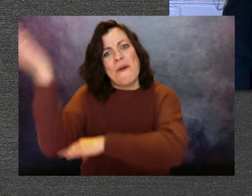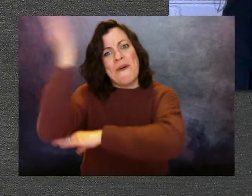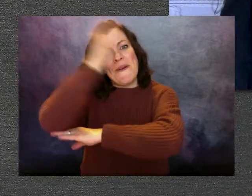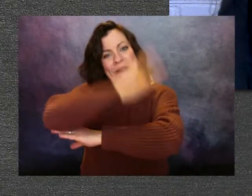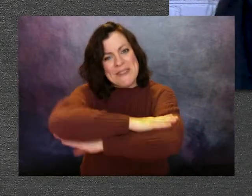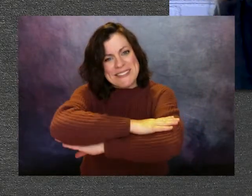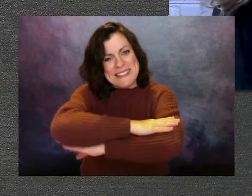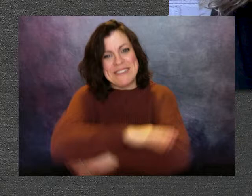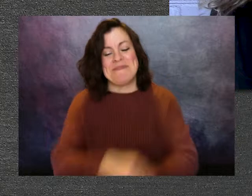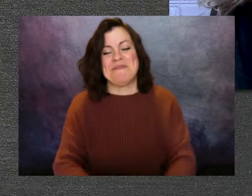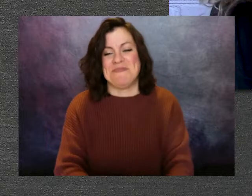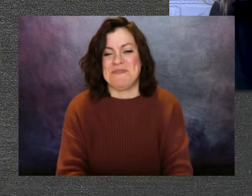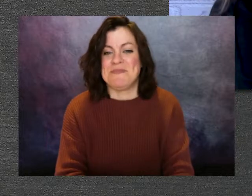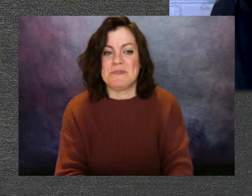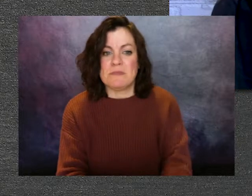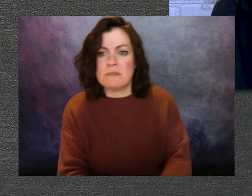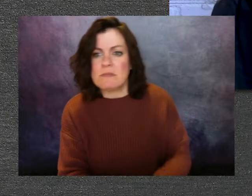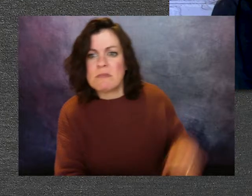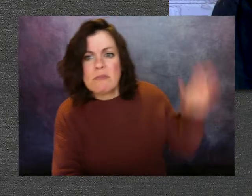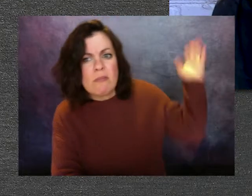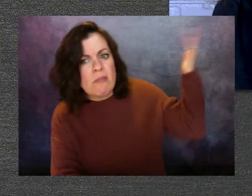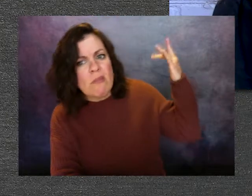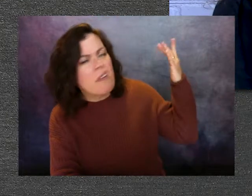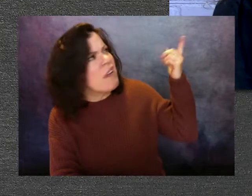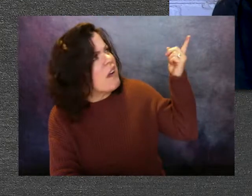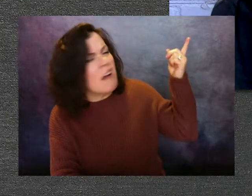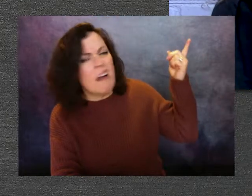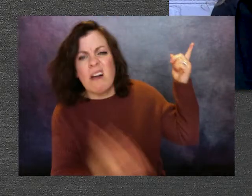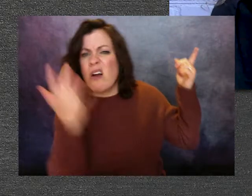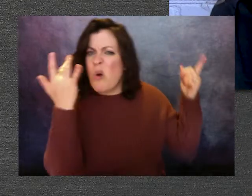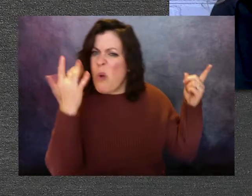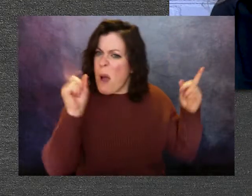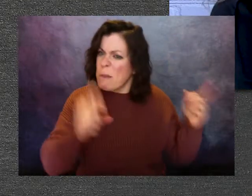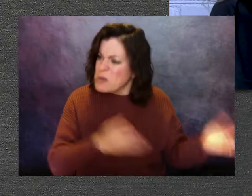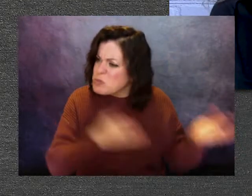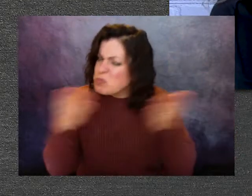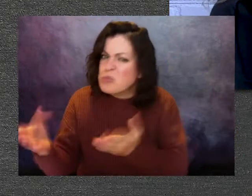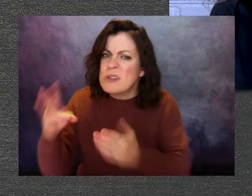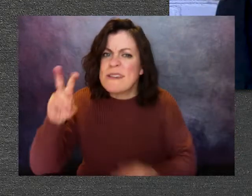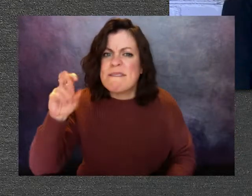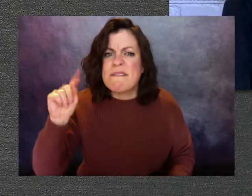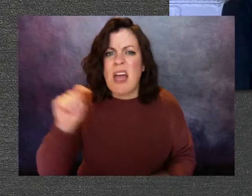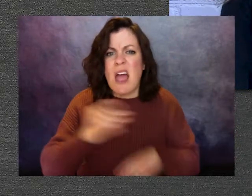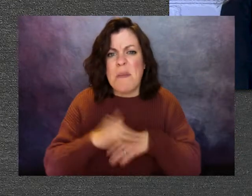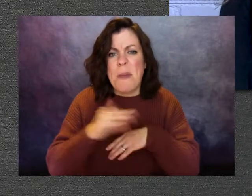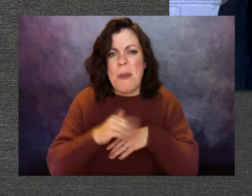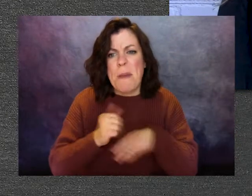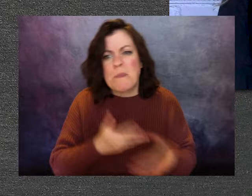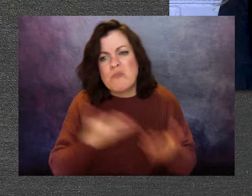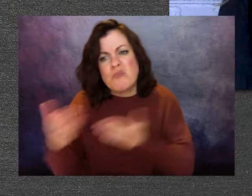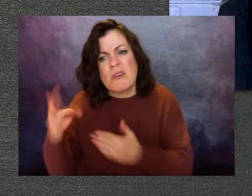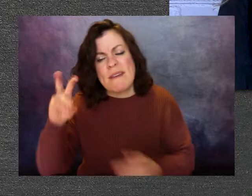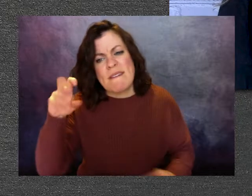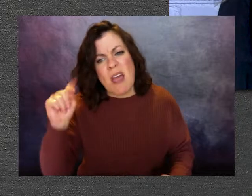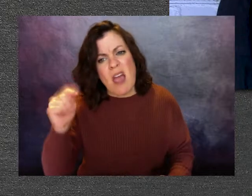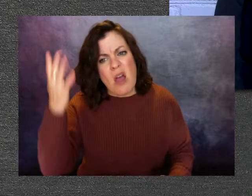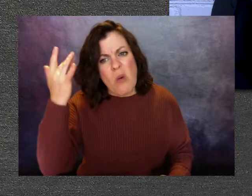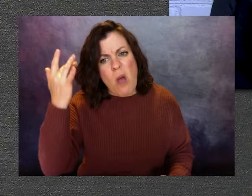Why do pets need to go to the veterinarian? Do you know why they need to go? Why do you need to go to the doctor?